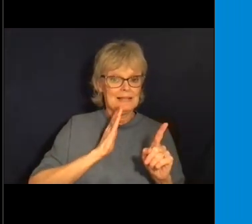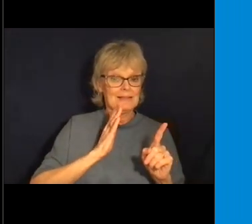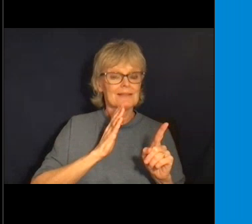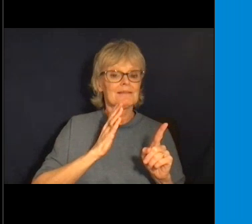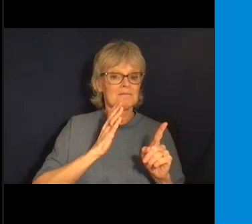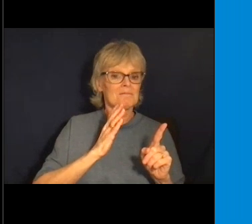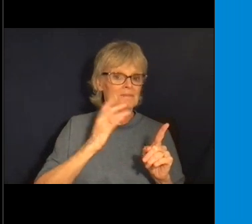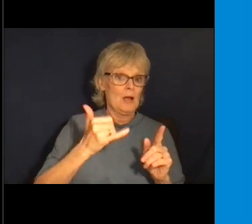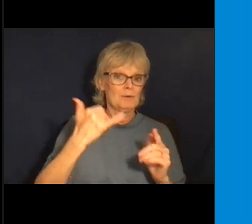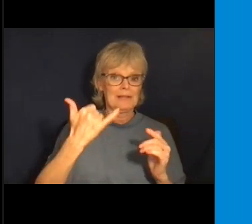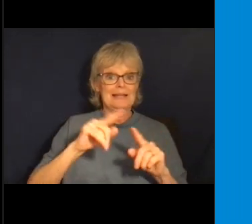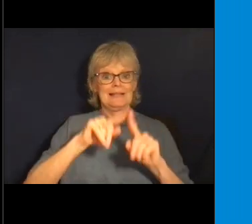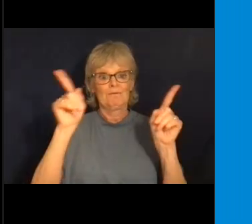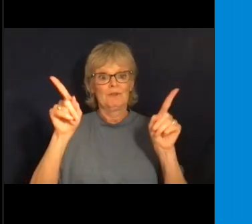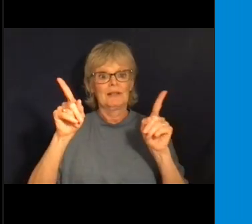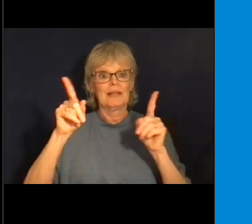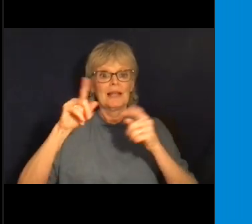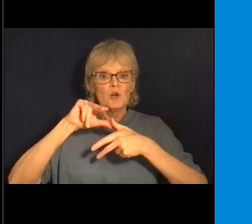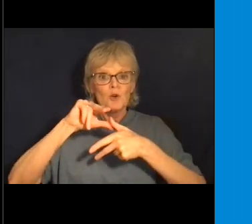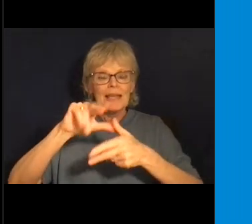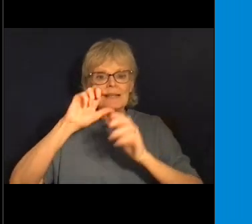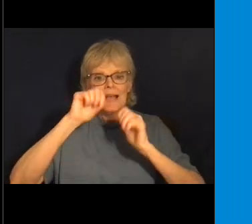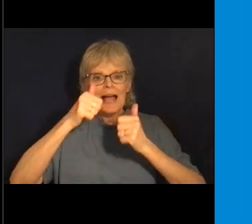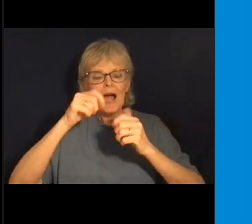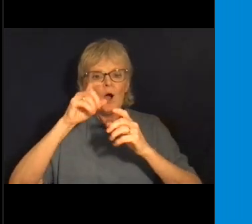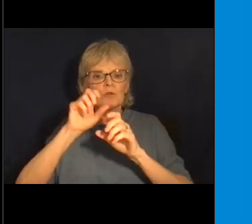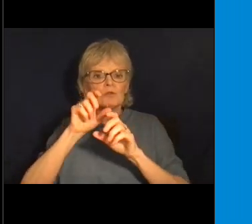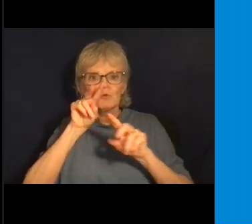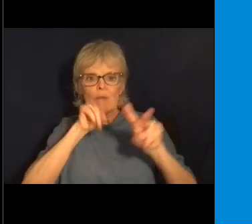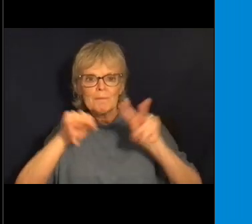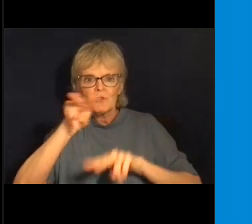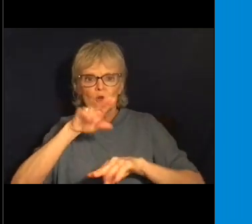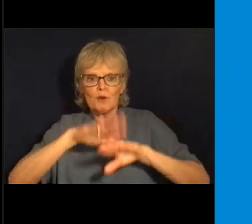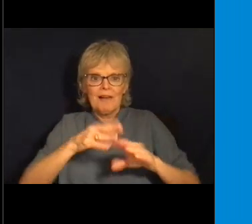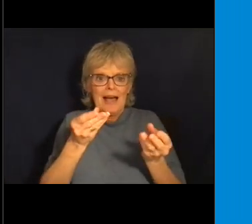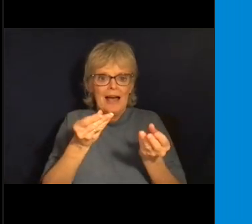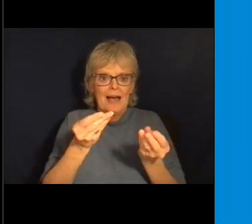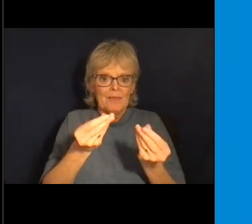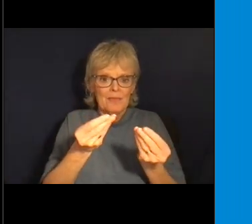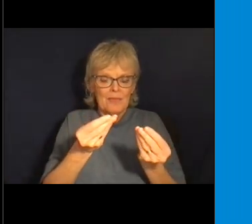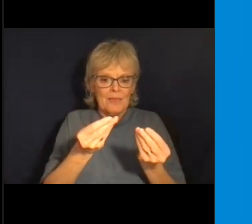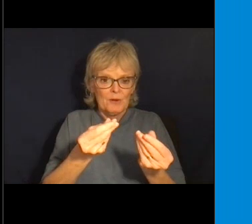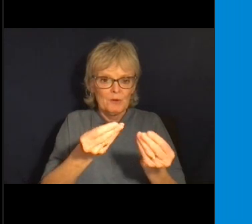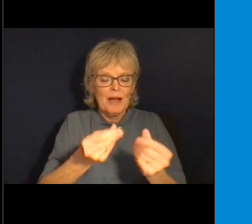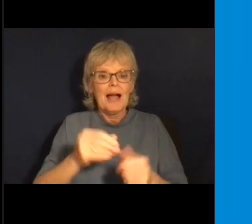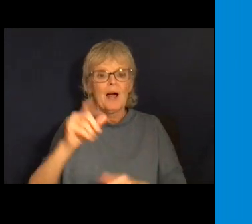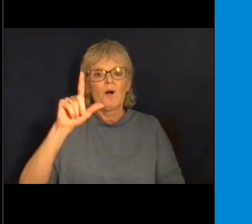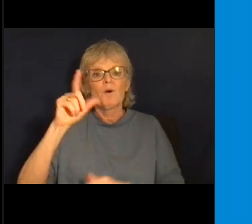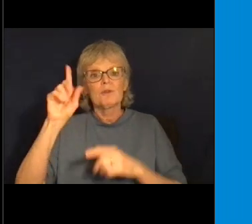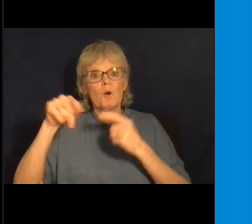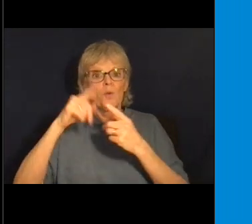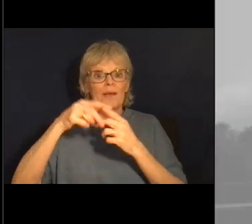and what it means to take observations on the ground when they make landfall and in the eye and in all the conditions that kind of surround hurricanes.